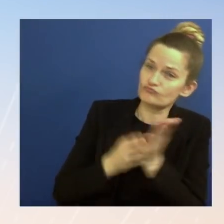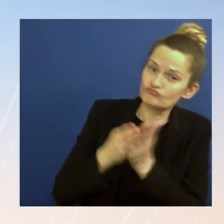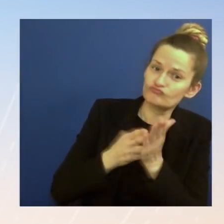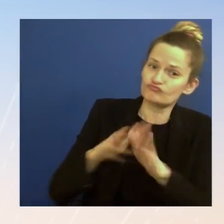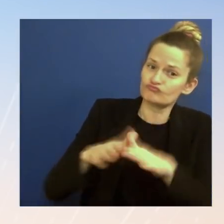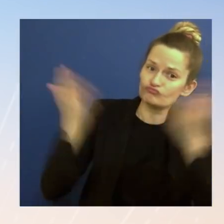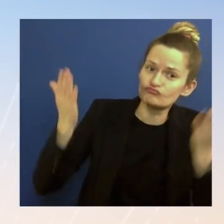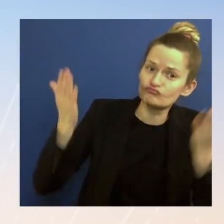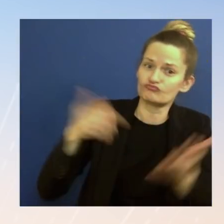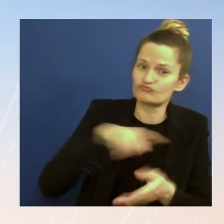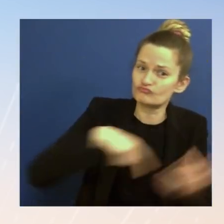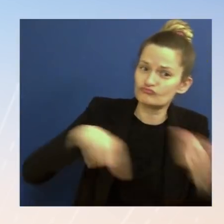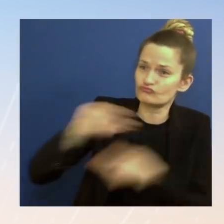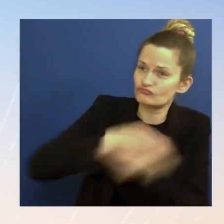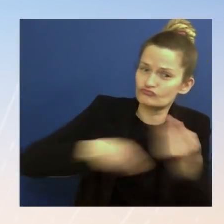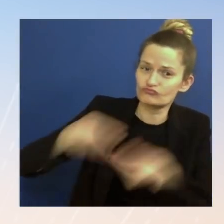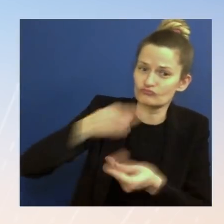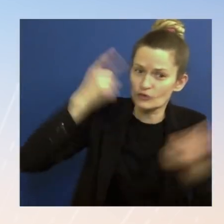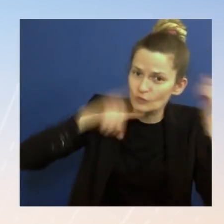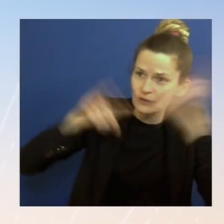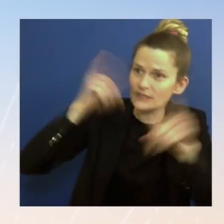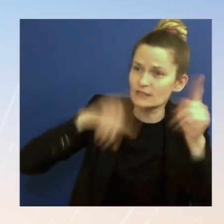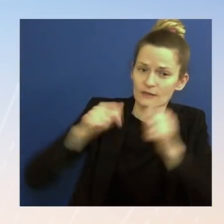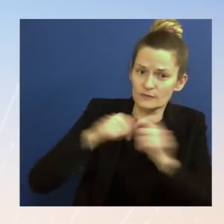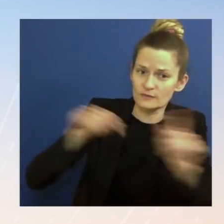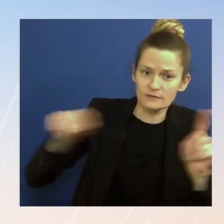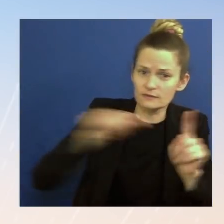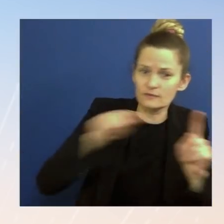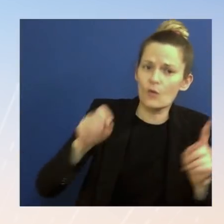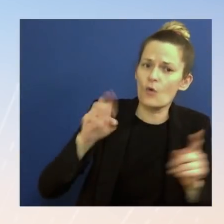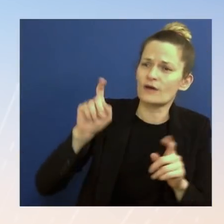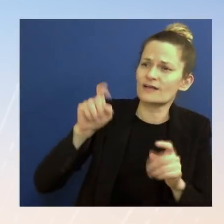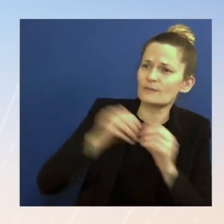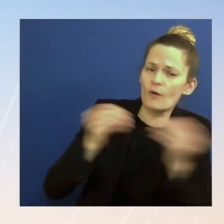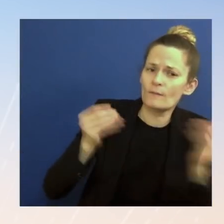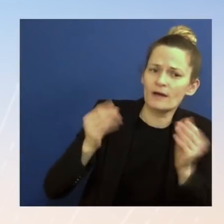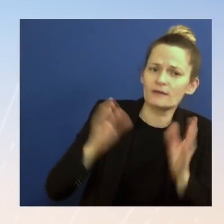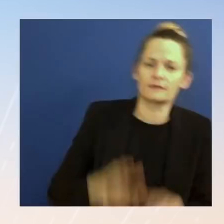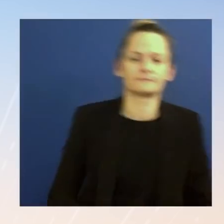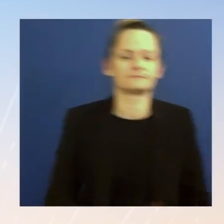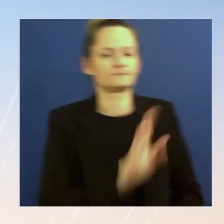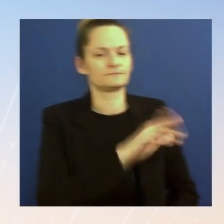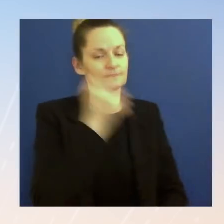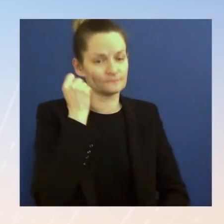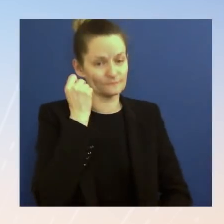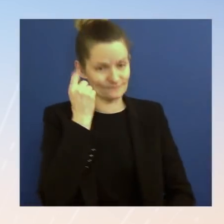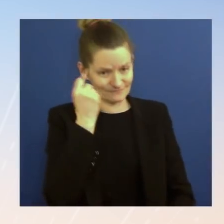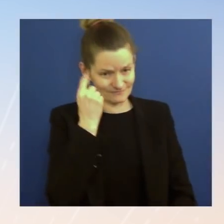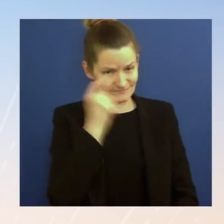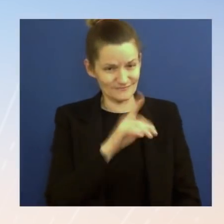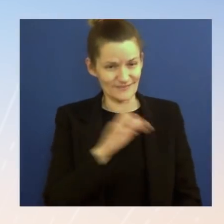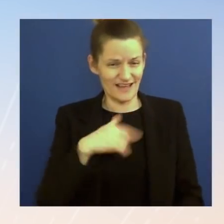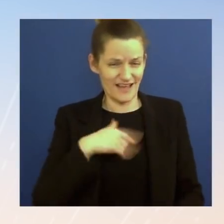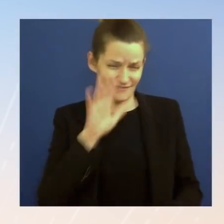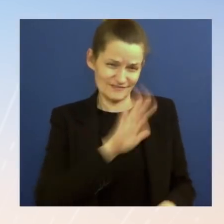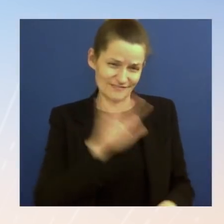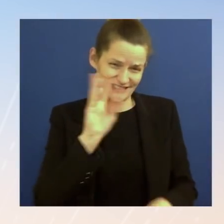What I can tell you is that there have been a half a dozen global leaders who have been meeting with both the Russians and the Ukrainians and engaging,